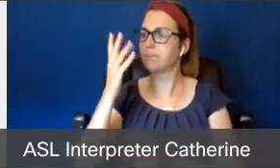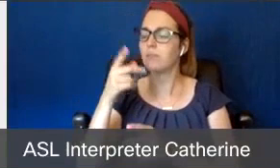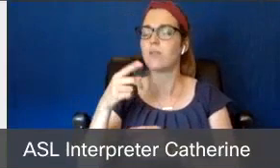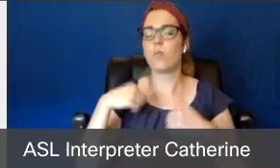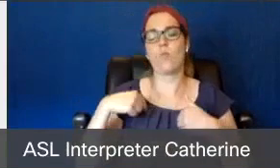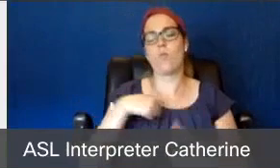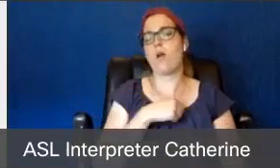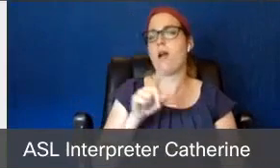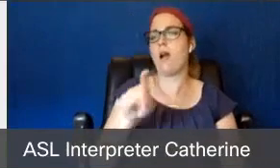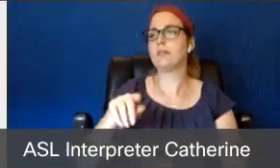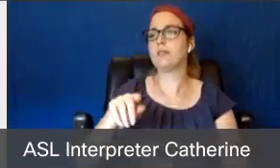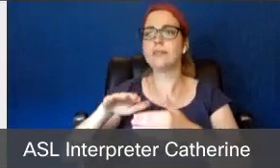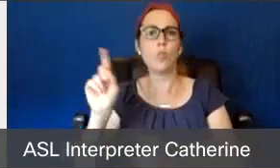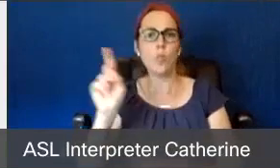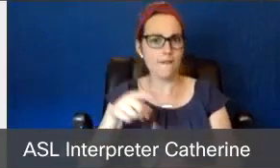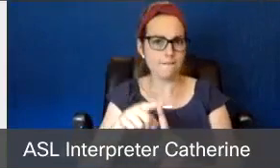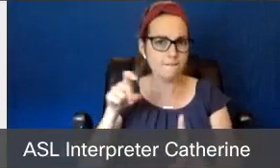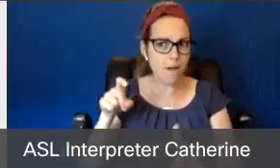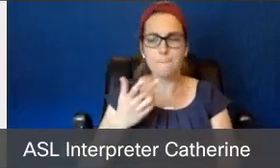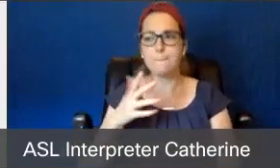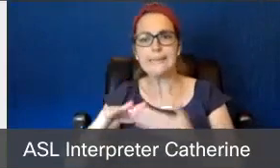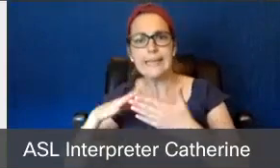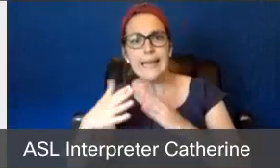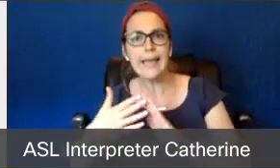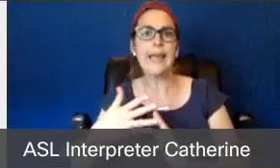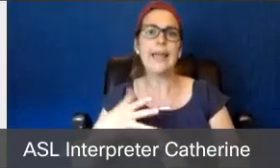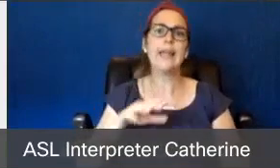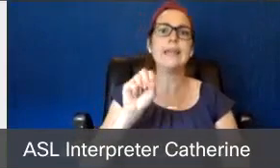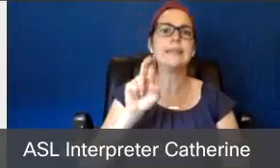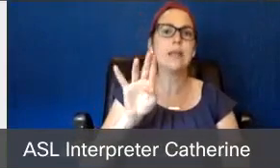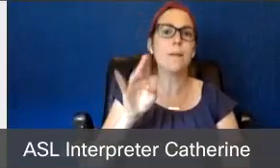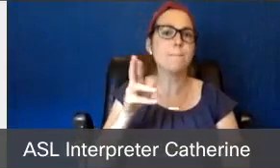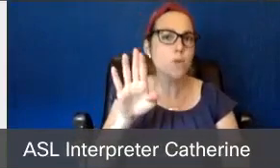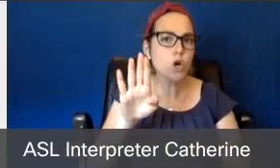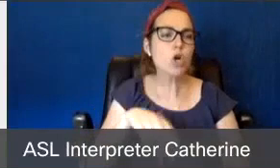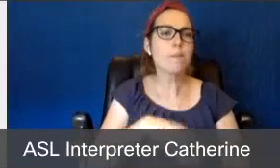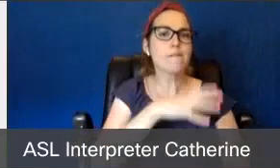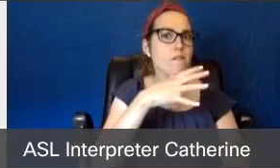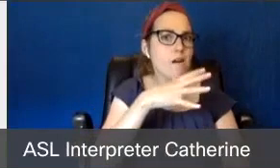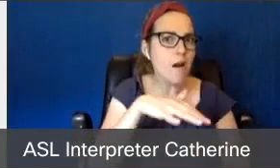with a slight advantage to the urban areas. And in terms of professional affiliation,